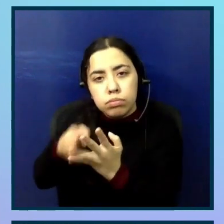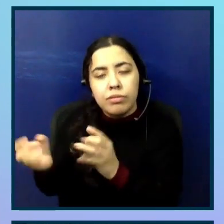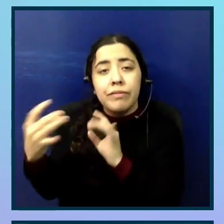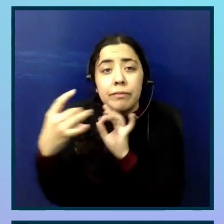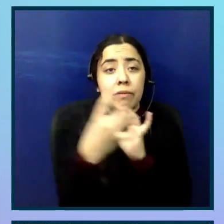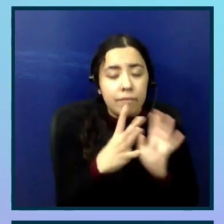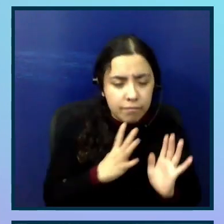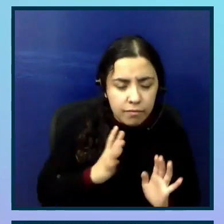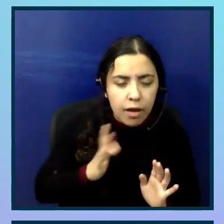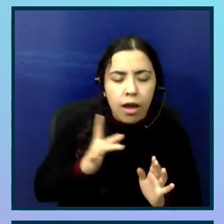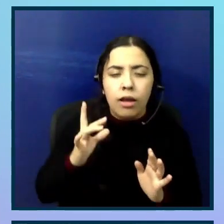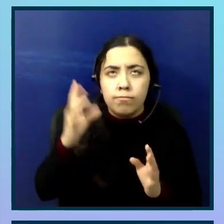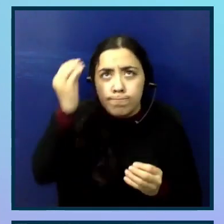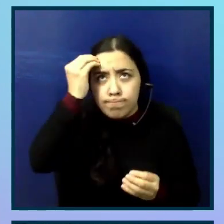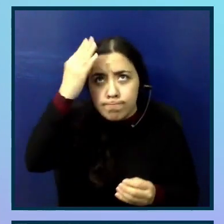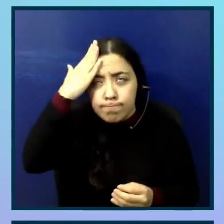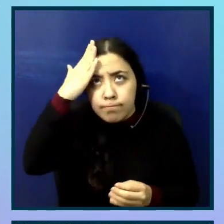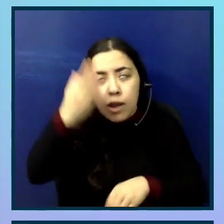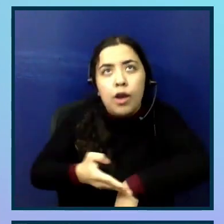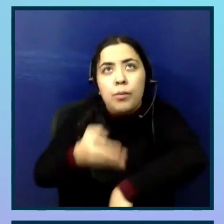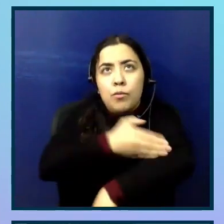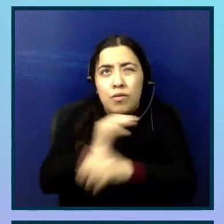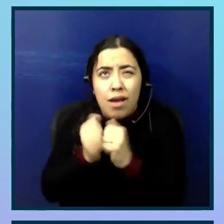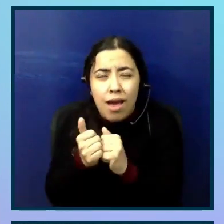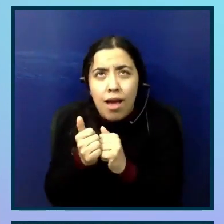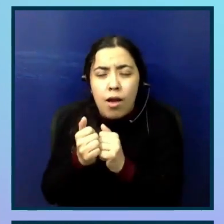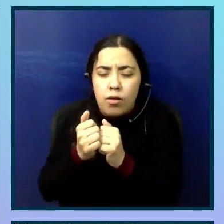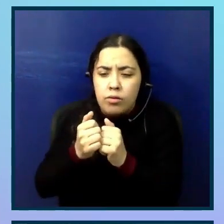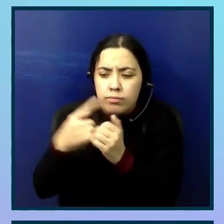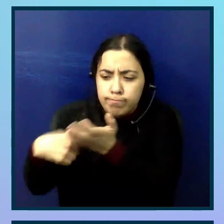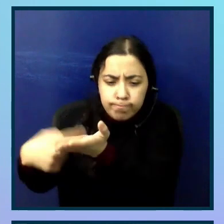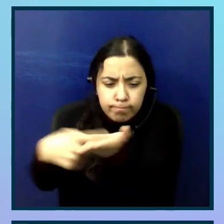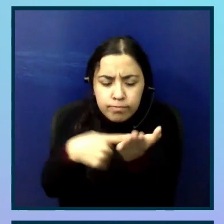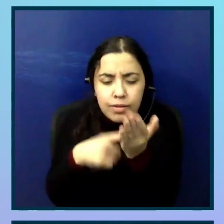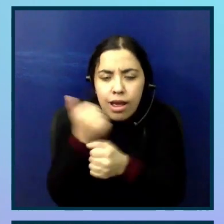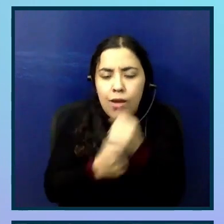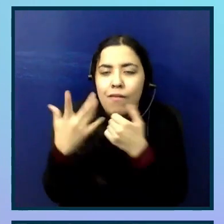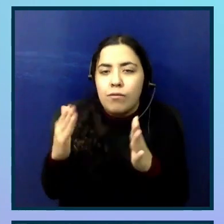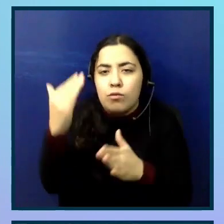and get to a place where everyone was aligned, that they understood what this meant and that this felt right.